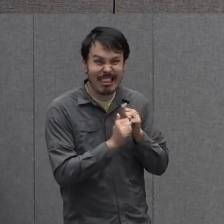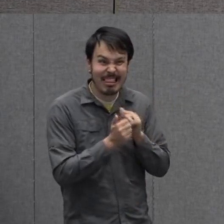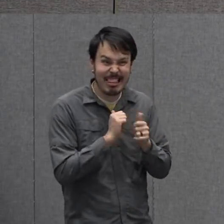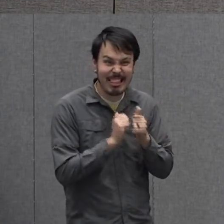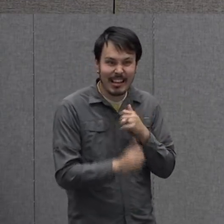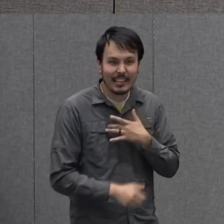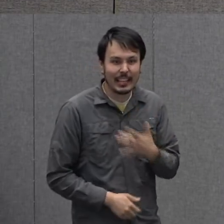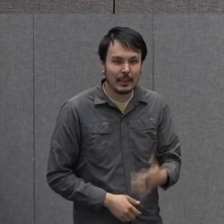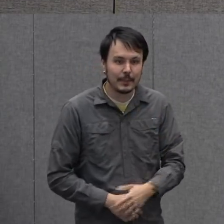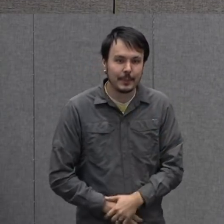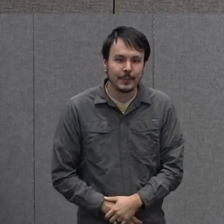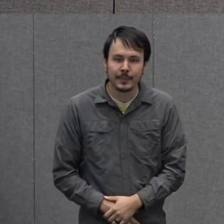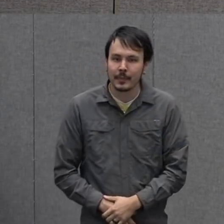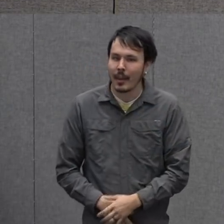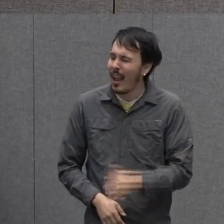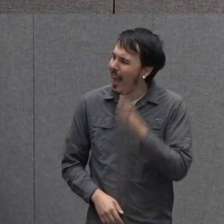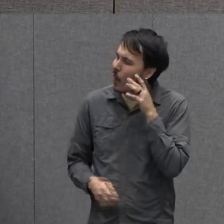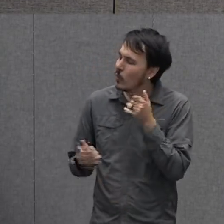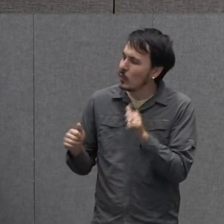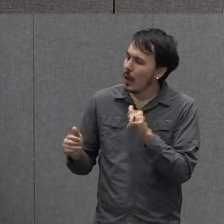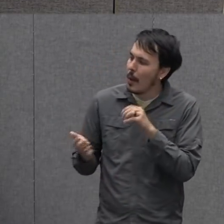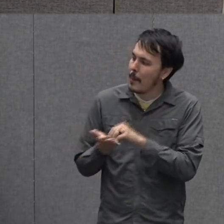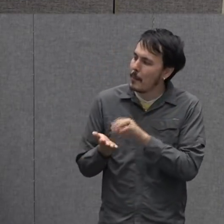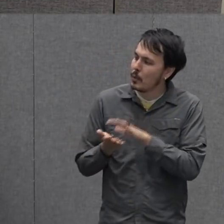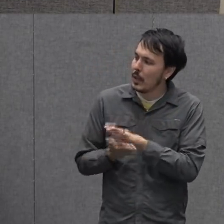I'm gonna try, by putting a one here.